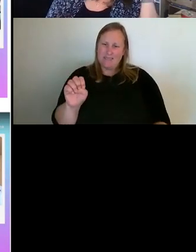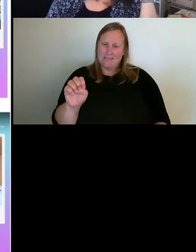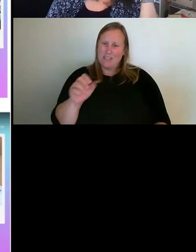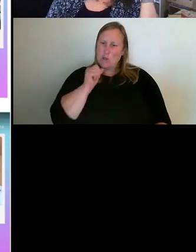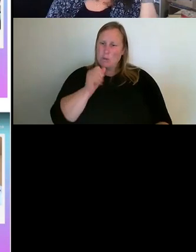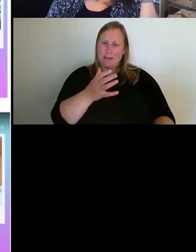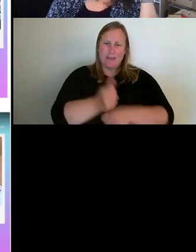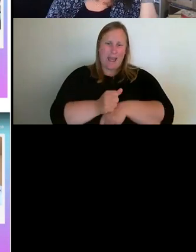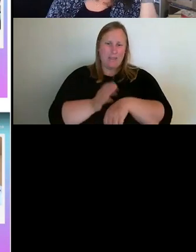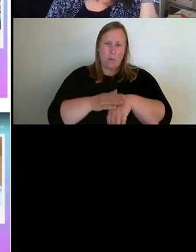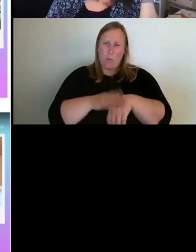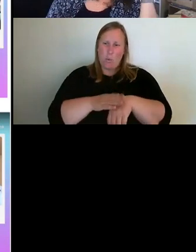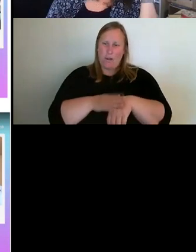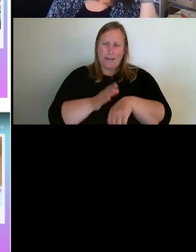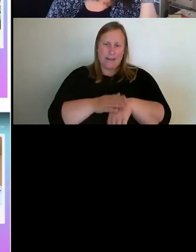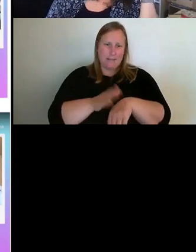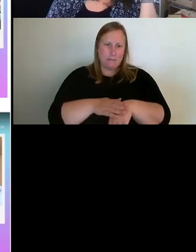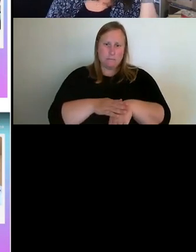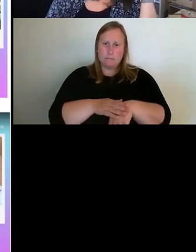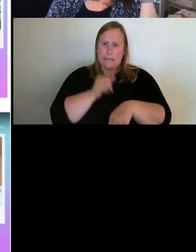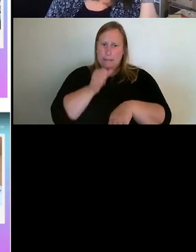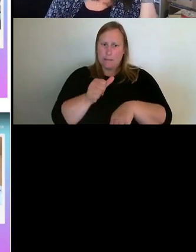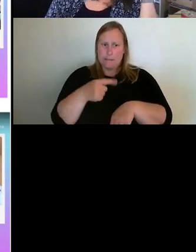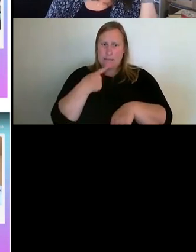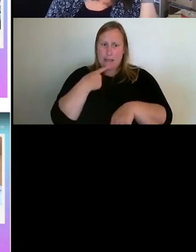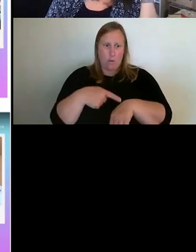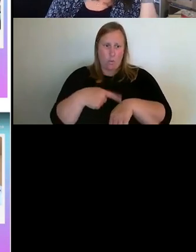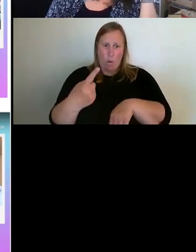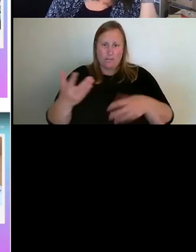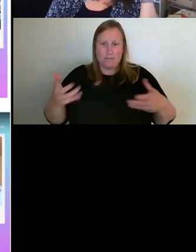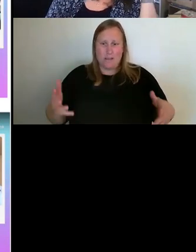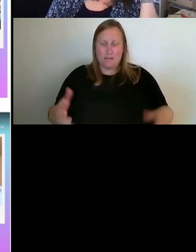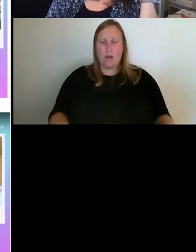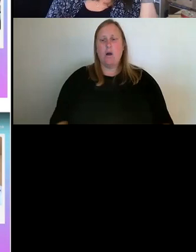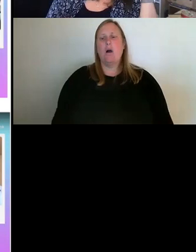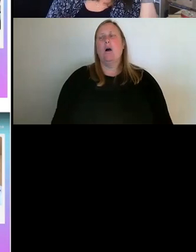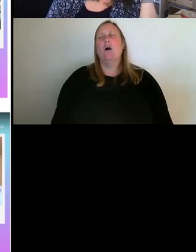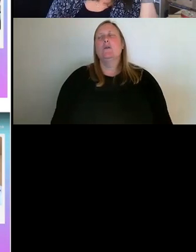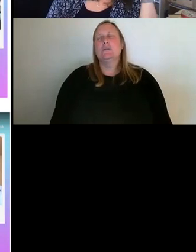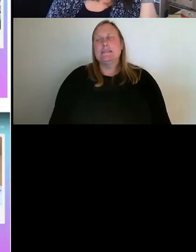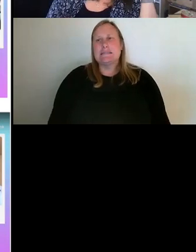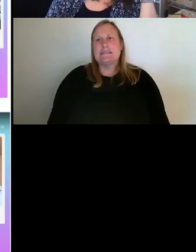He didn't do it over and over and over. I am like, oh, my.